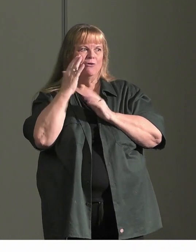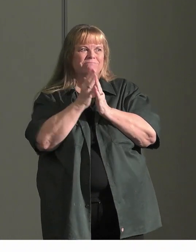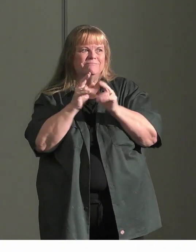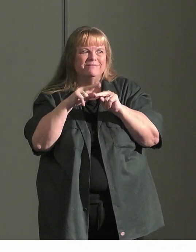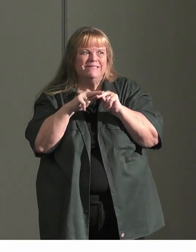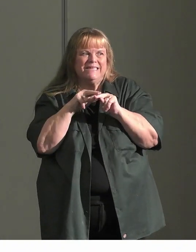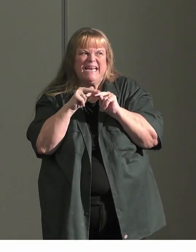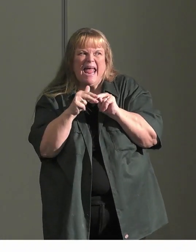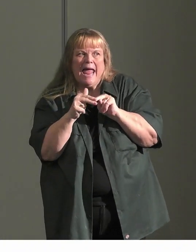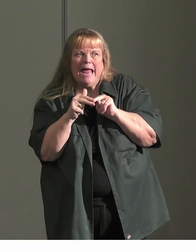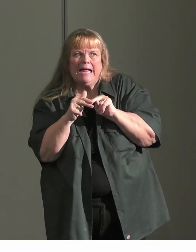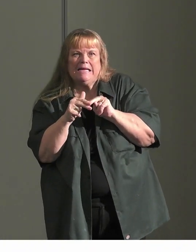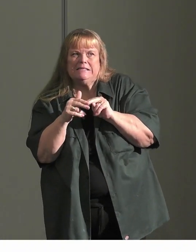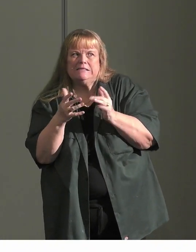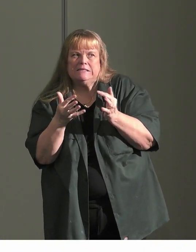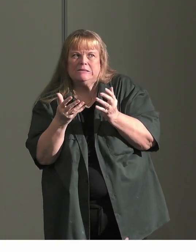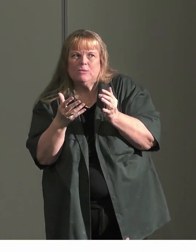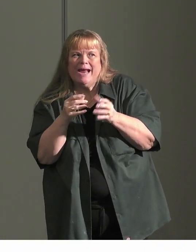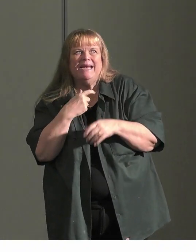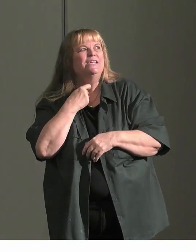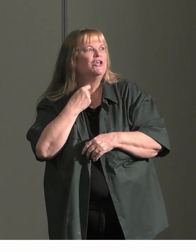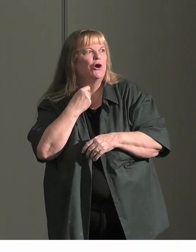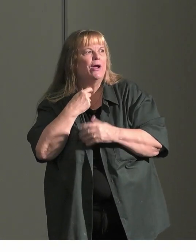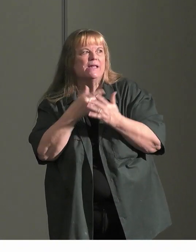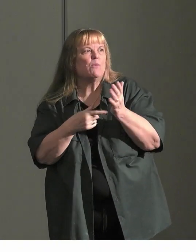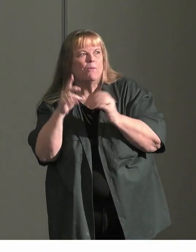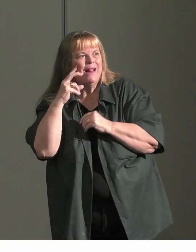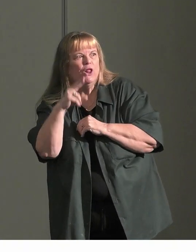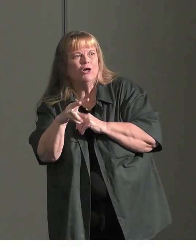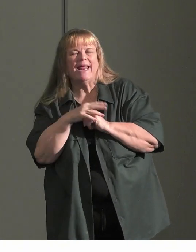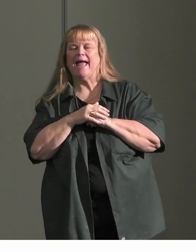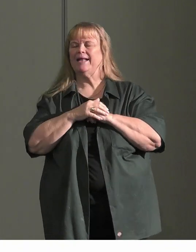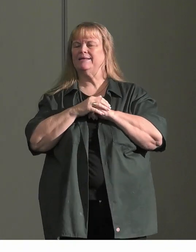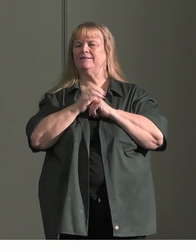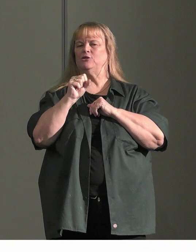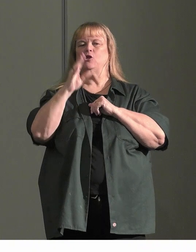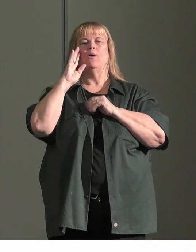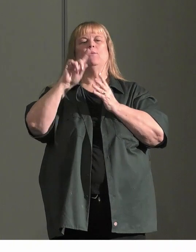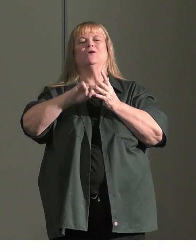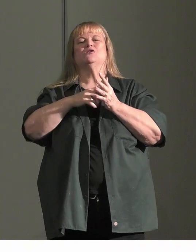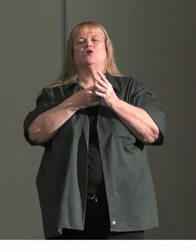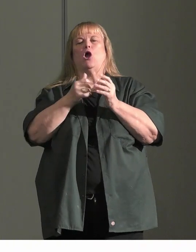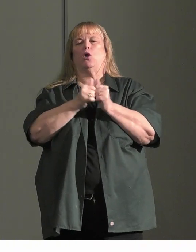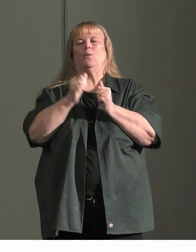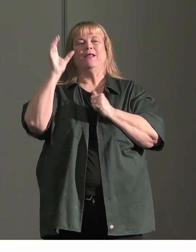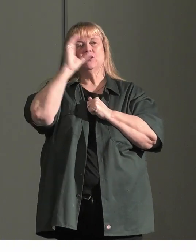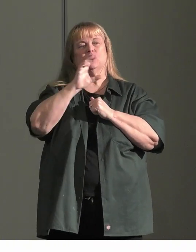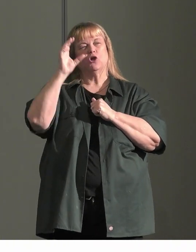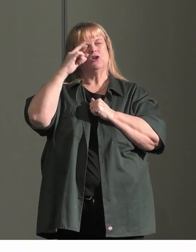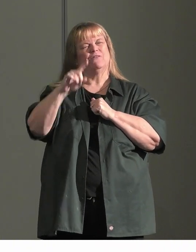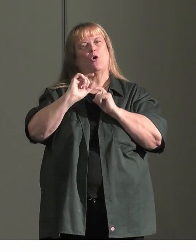seat this morning. Curious what we looked at. And so I will start with search for a charity.